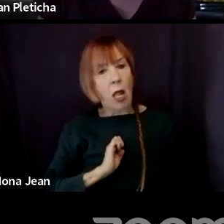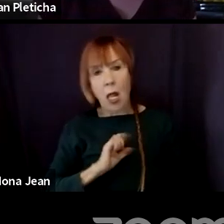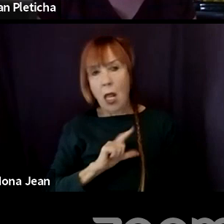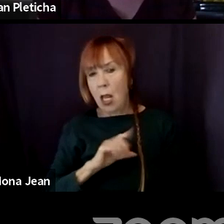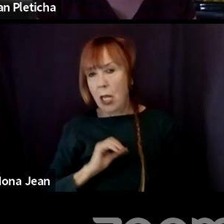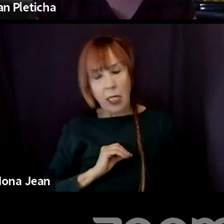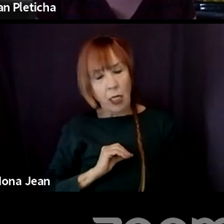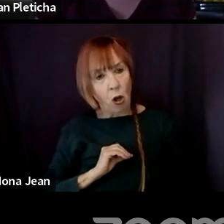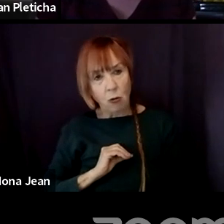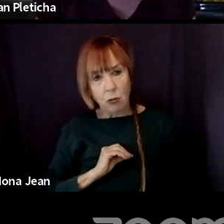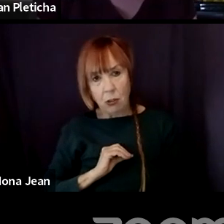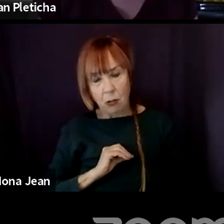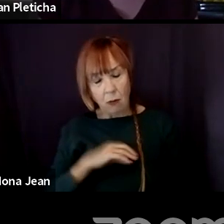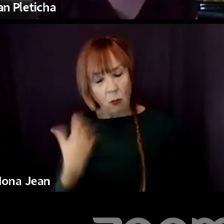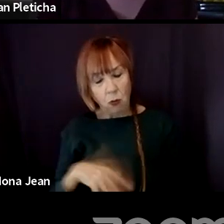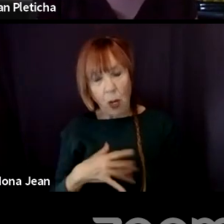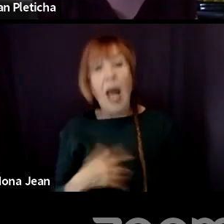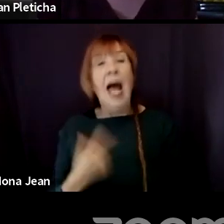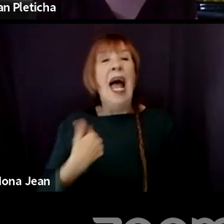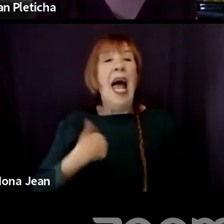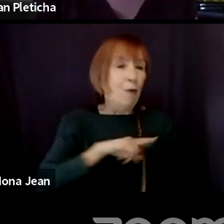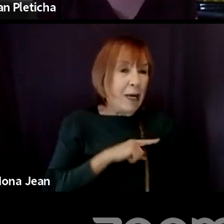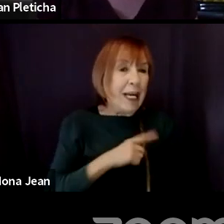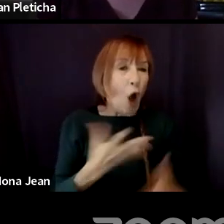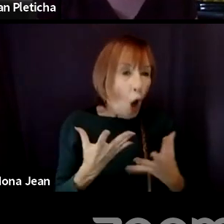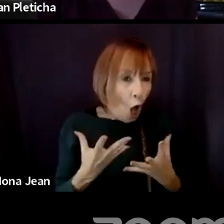we all want people to read our scripts and go. Oh, my God, it was amazing.